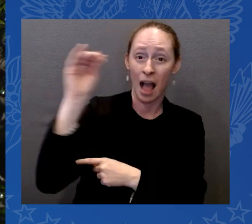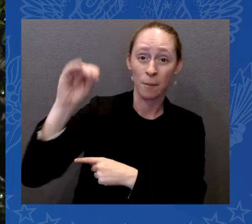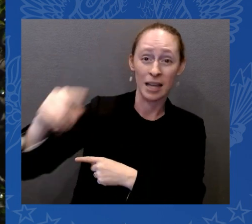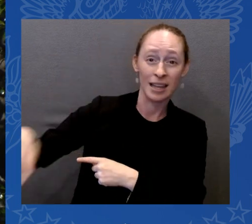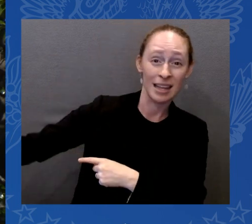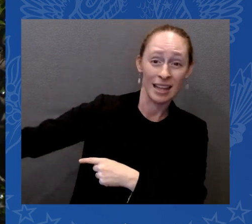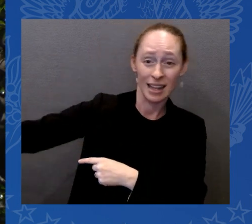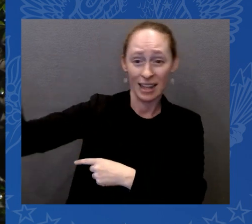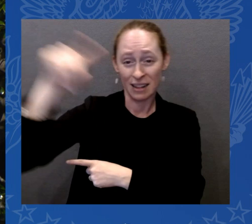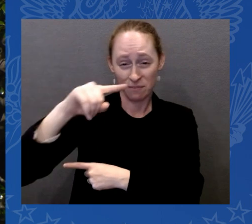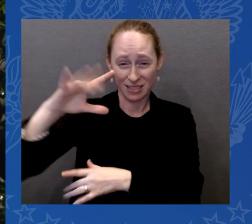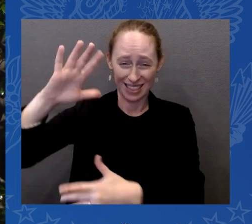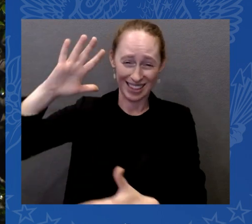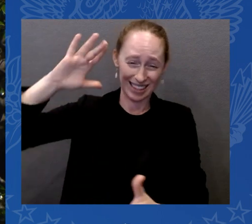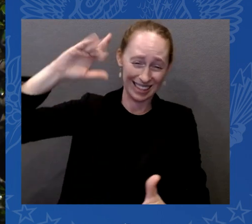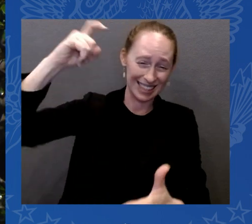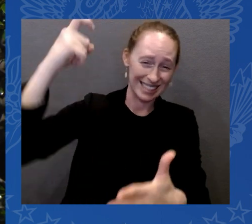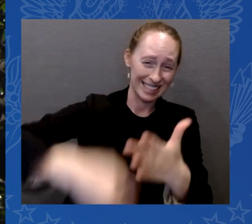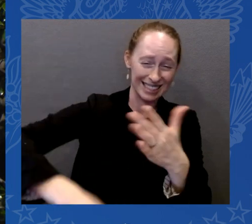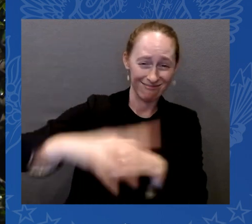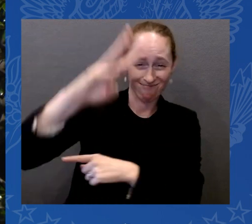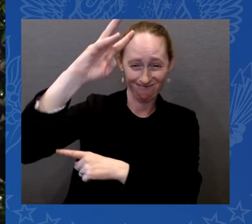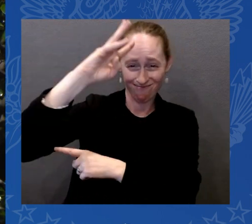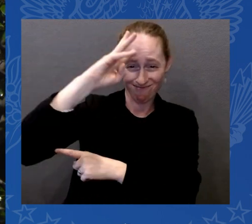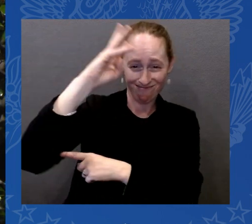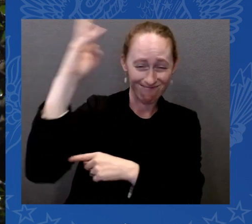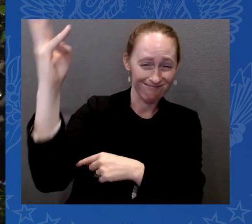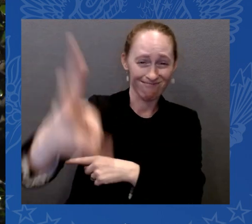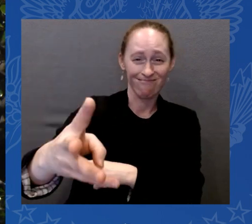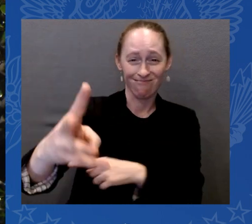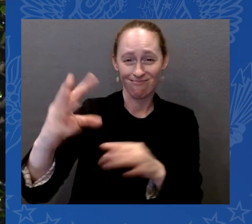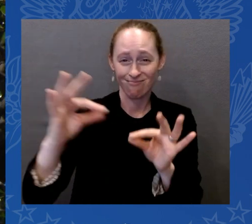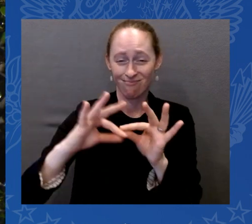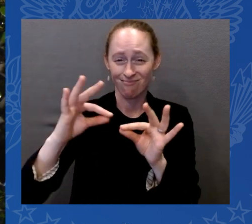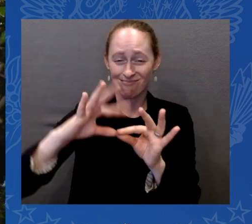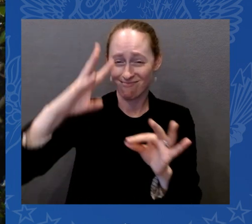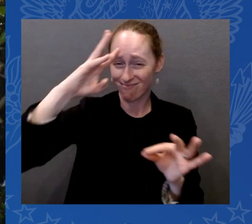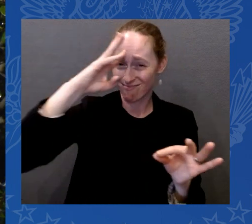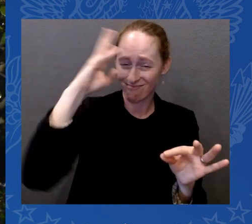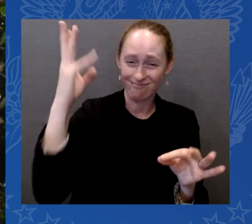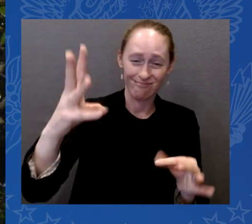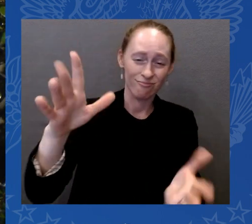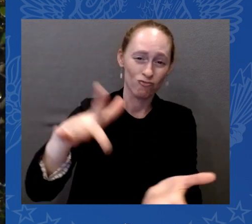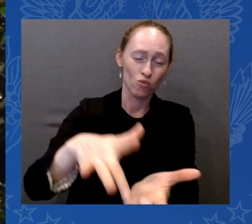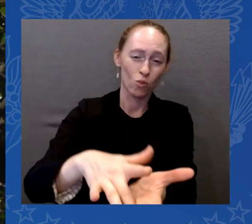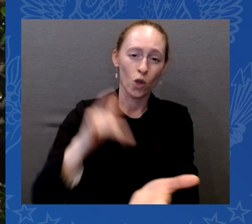Look, I'm being very -- I'm deadly earnest about this. Imagine being a mom or a dad looking at your child